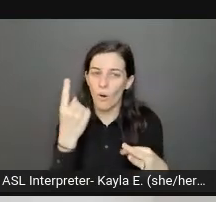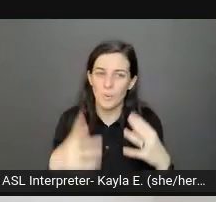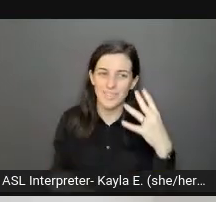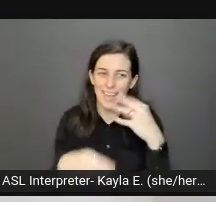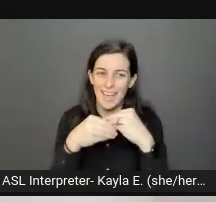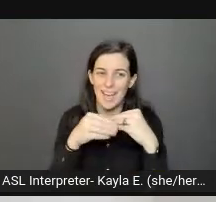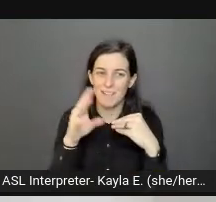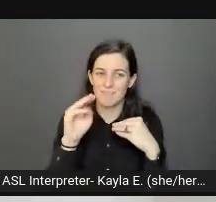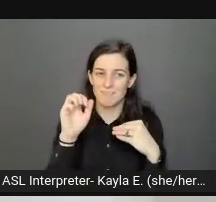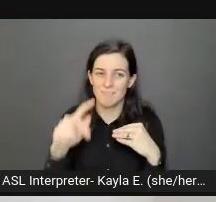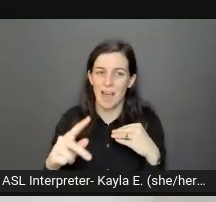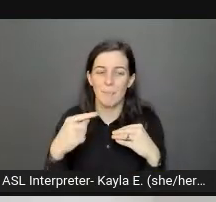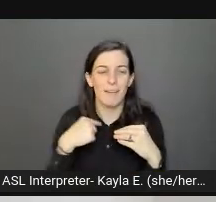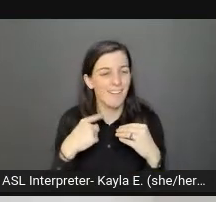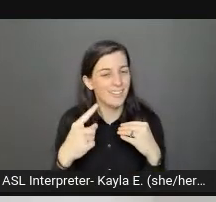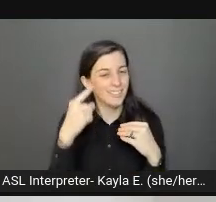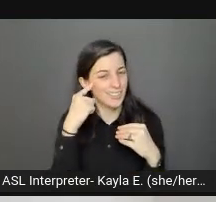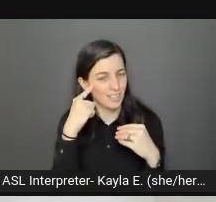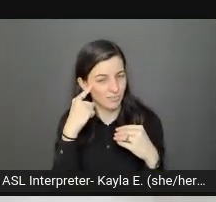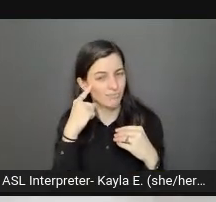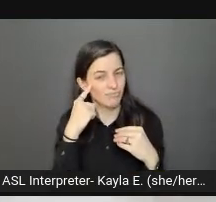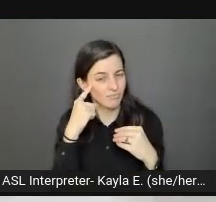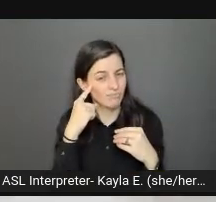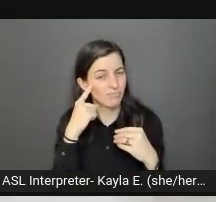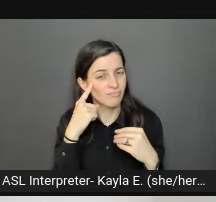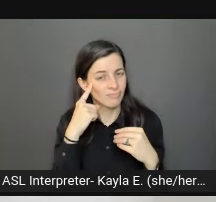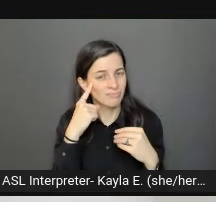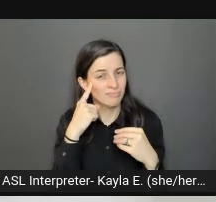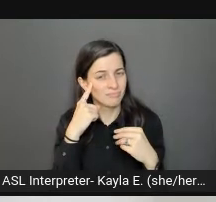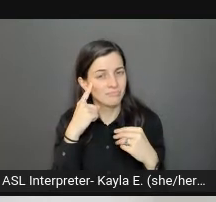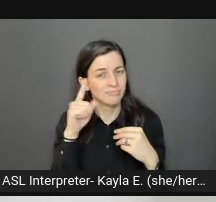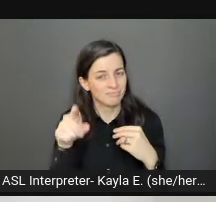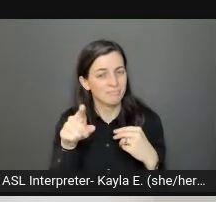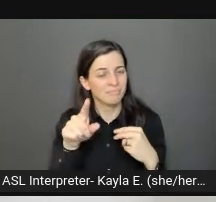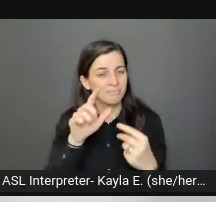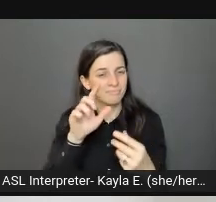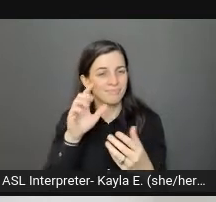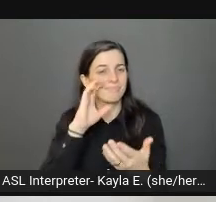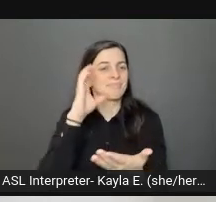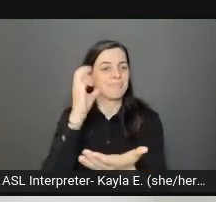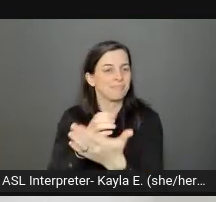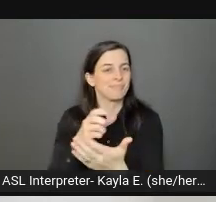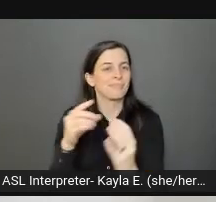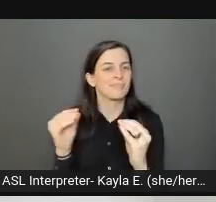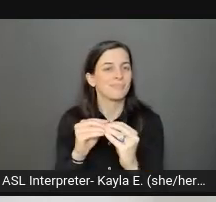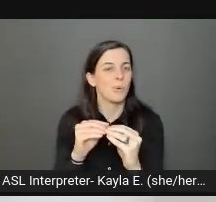because I think it's a much more effective way to explain to somebody